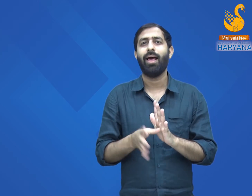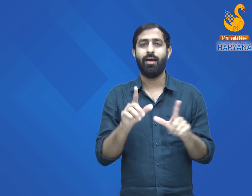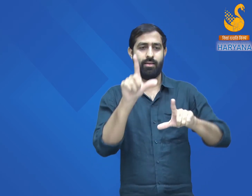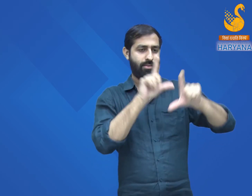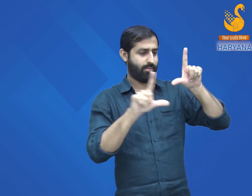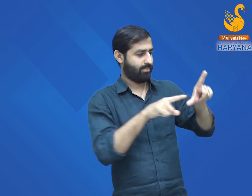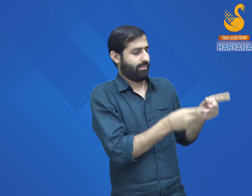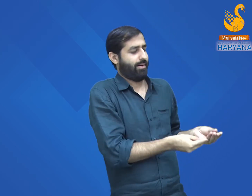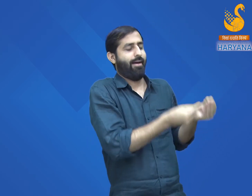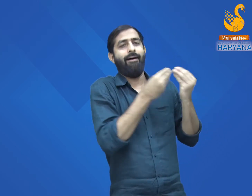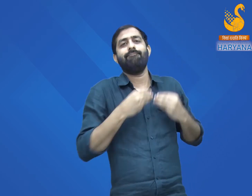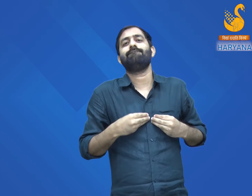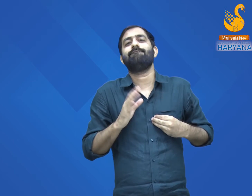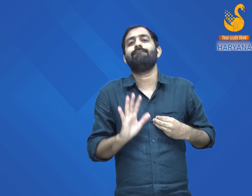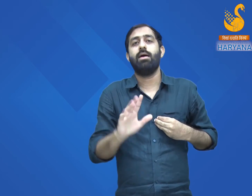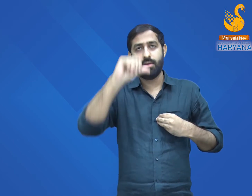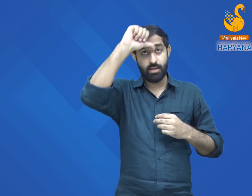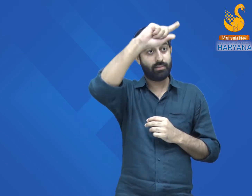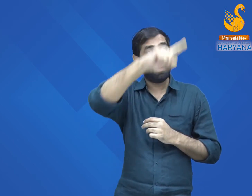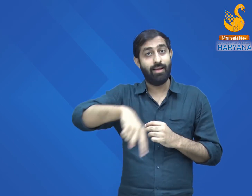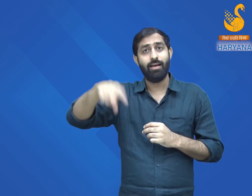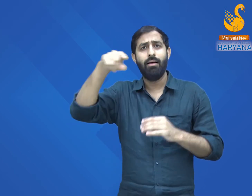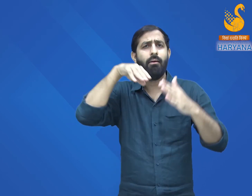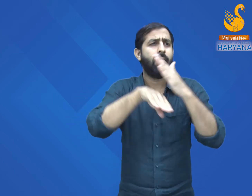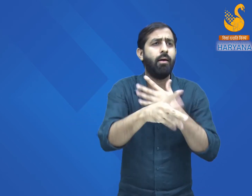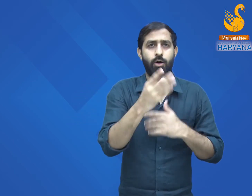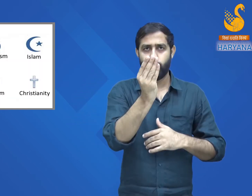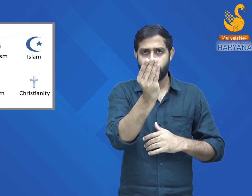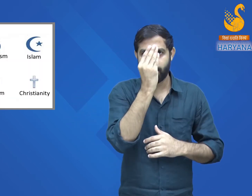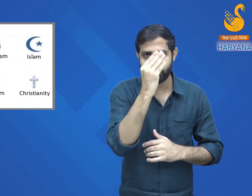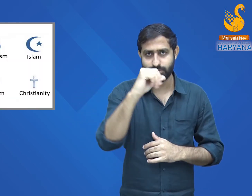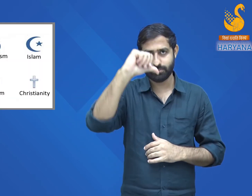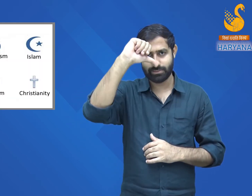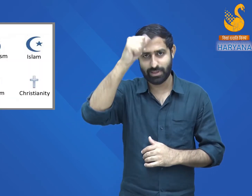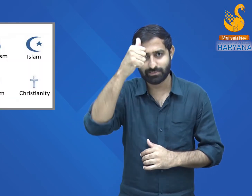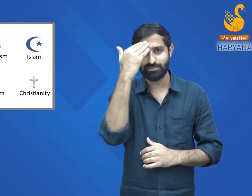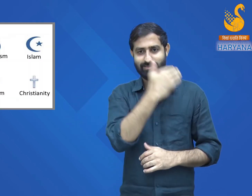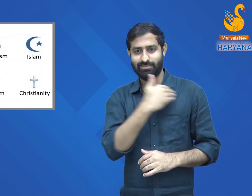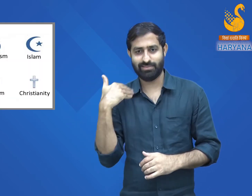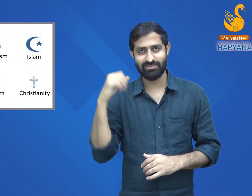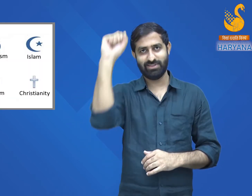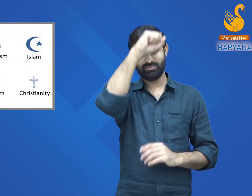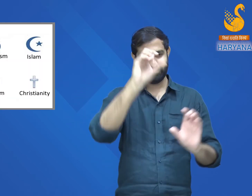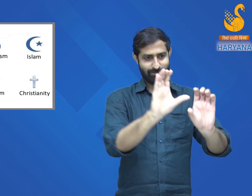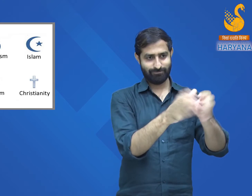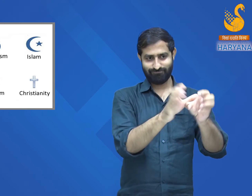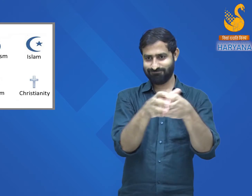Through language we get our identity. In our society there are different communities which follow different religions.